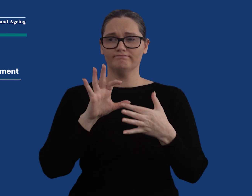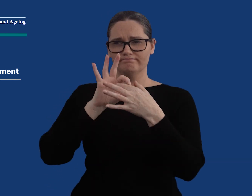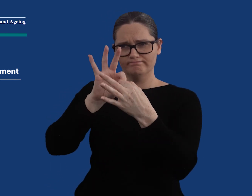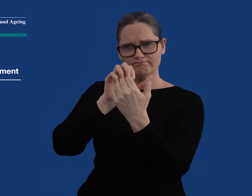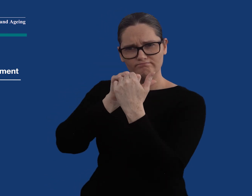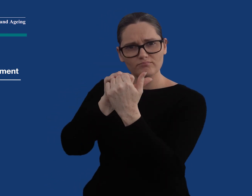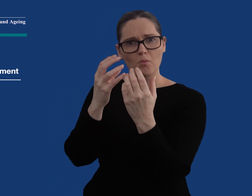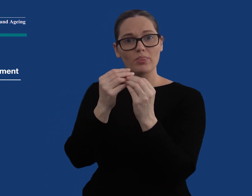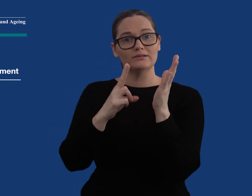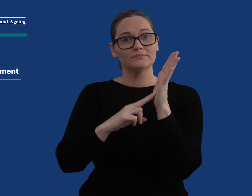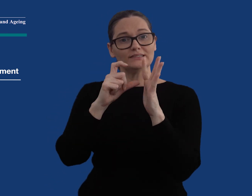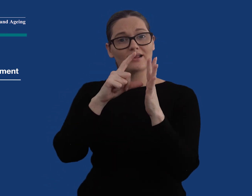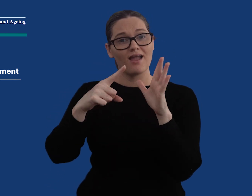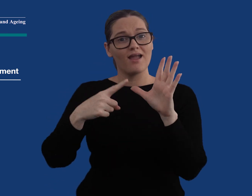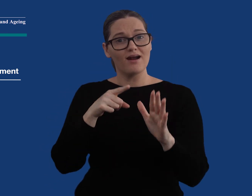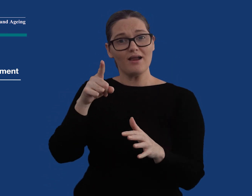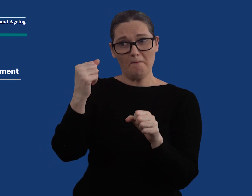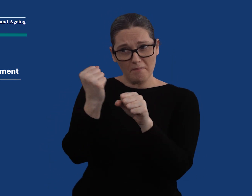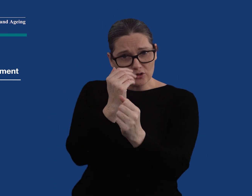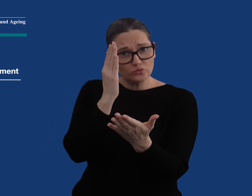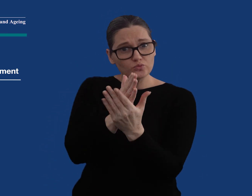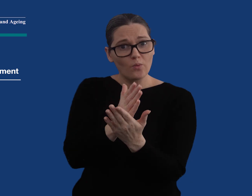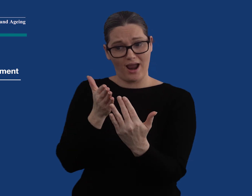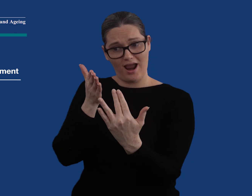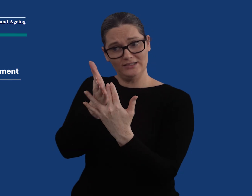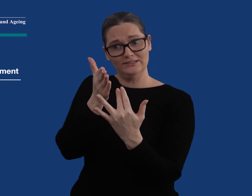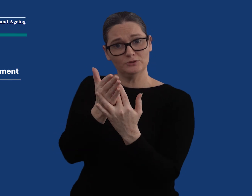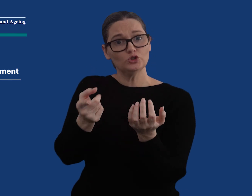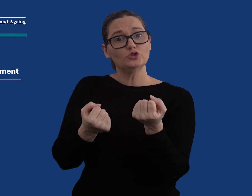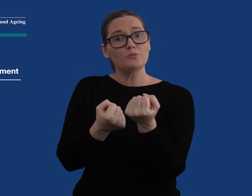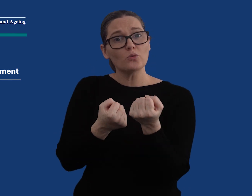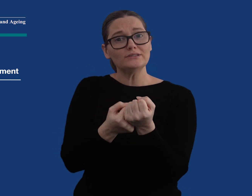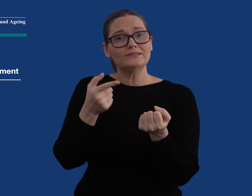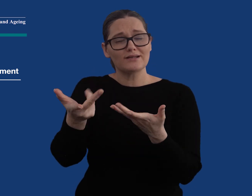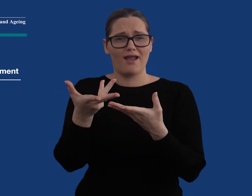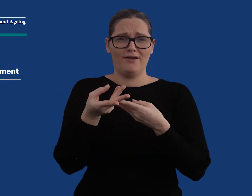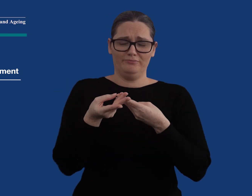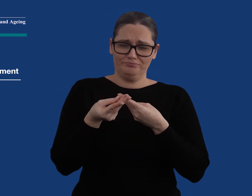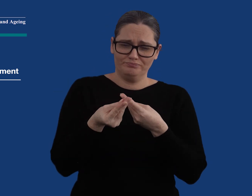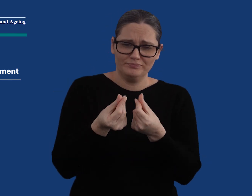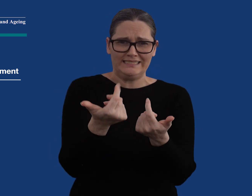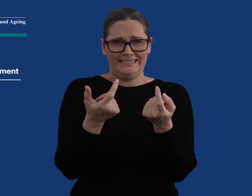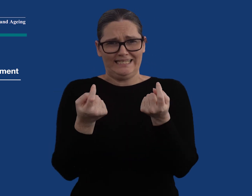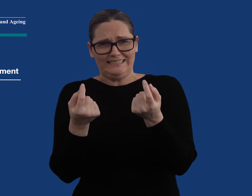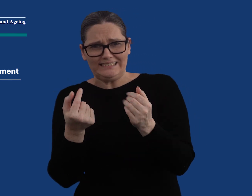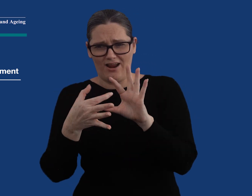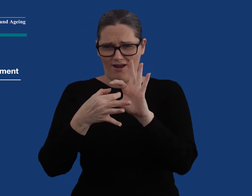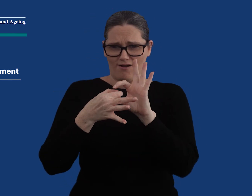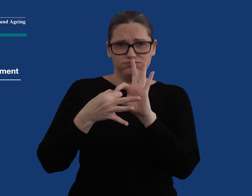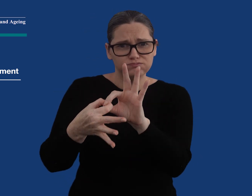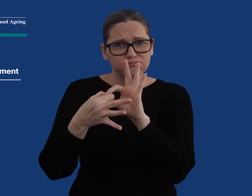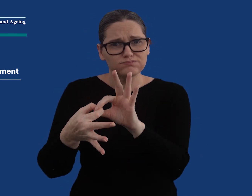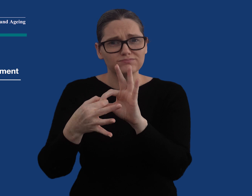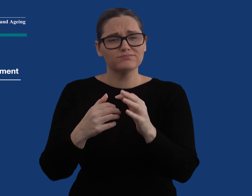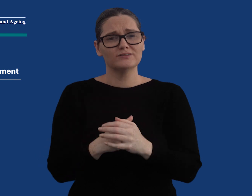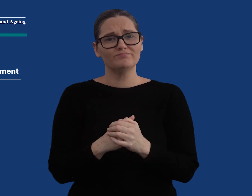• the National Disability Insurance Agency to make sure access to supports is seamless and coordinated